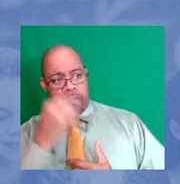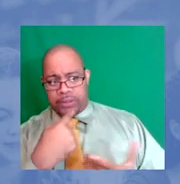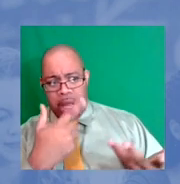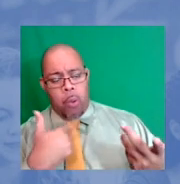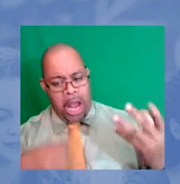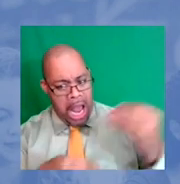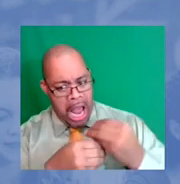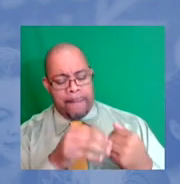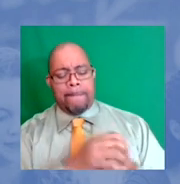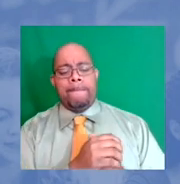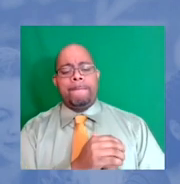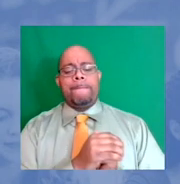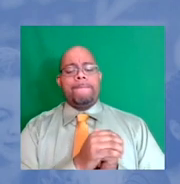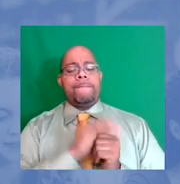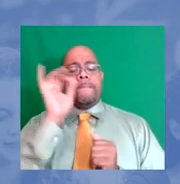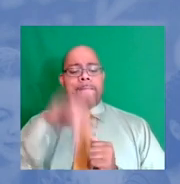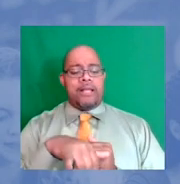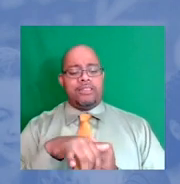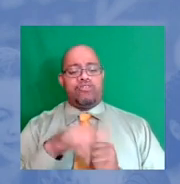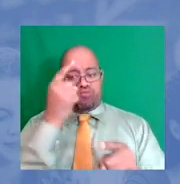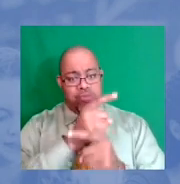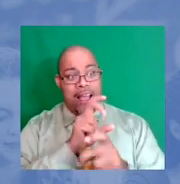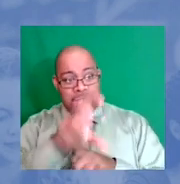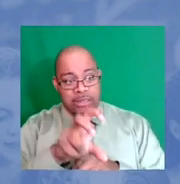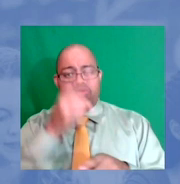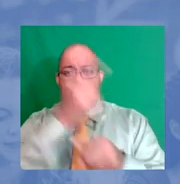THIS IS THE RIGHT INVESTMENT AT THE RIGHT TIME FOR ABSOLUTELY THE RIGHT REASON.